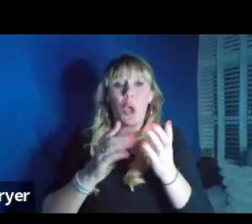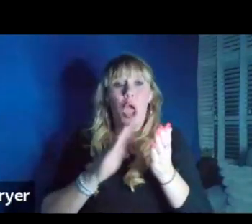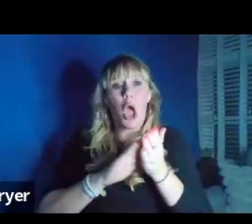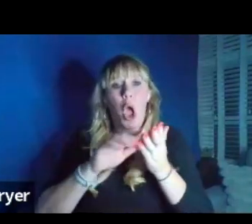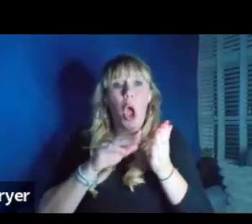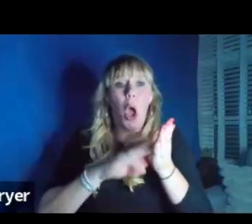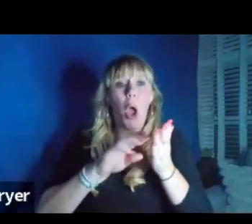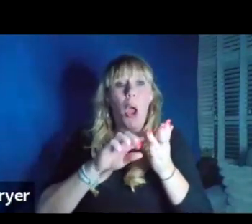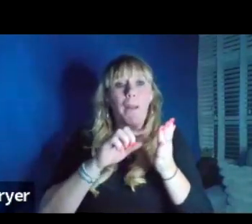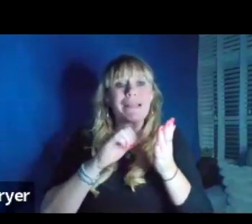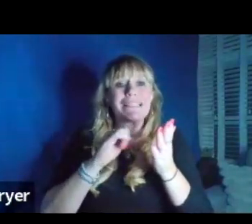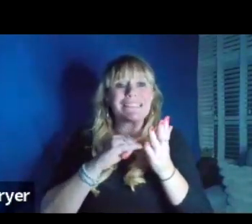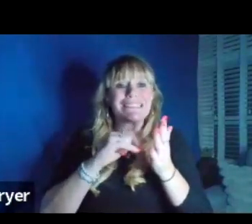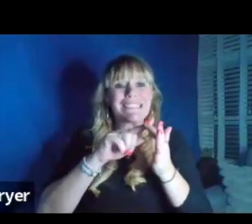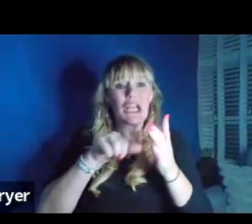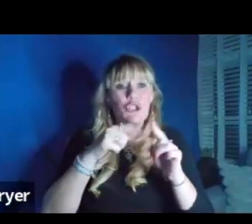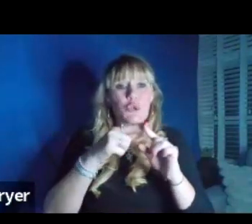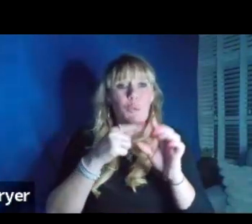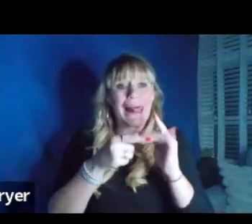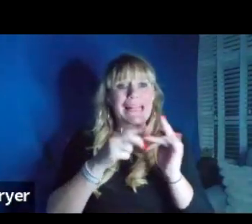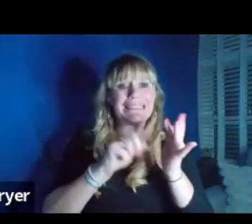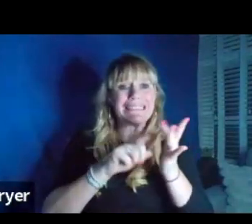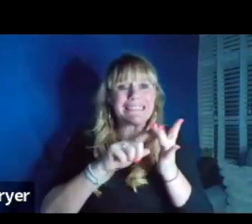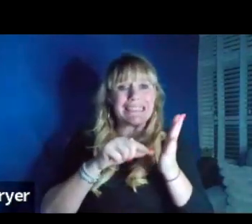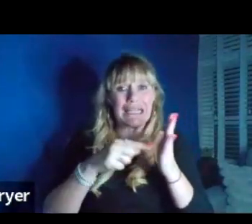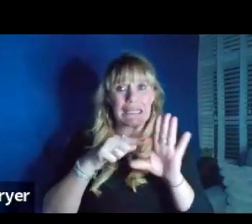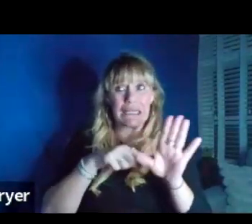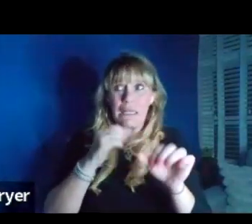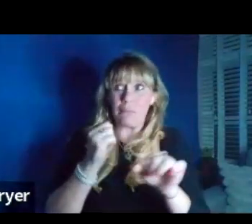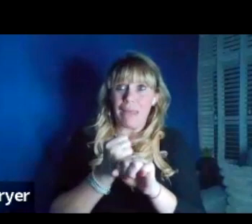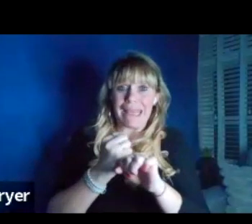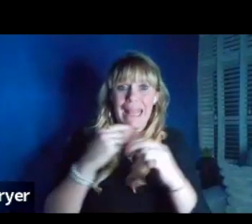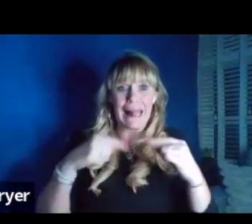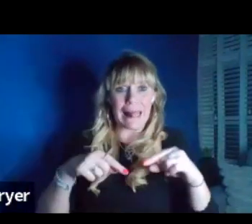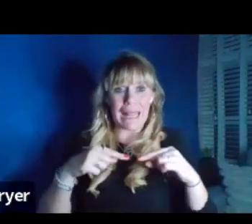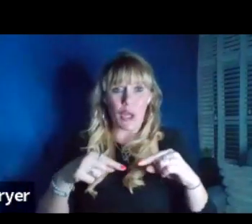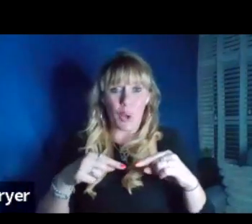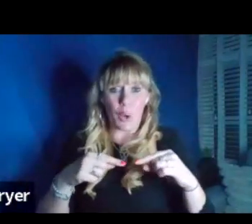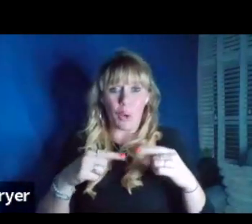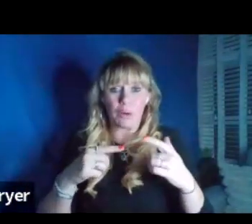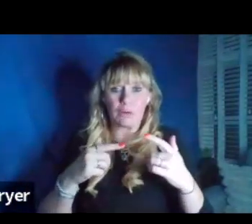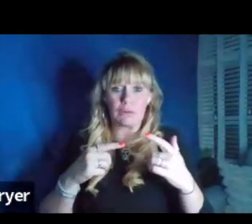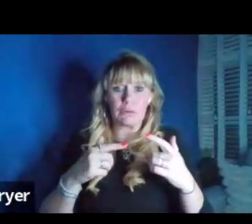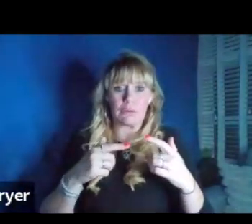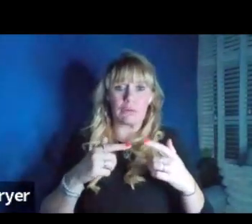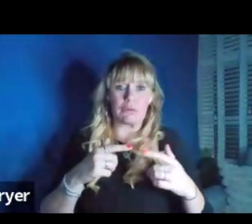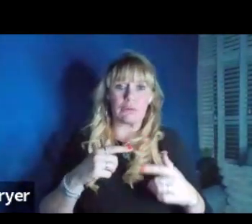Which gay people thought was very unfair on those who had not already got their promotion.